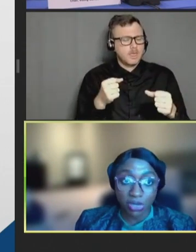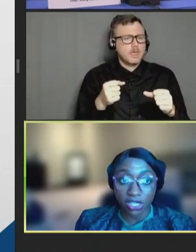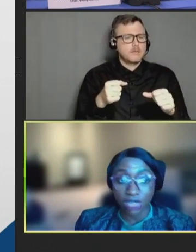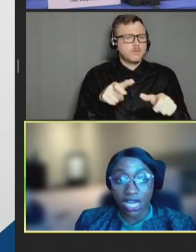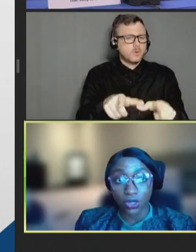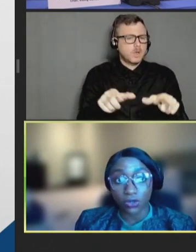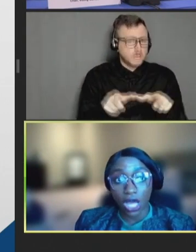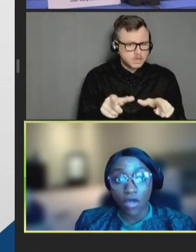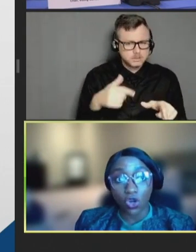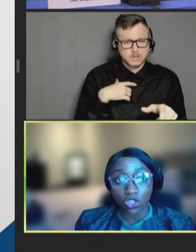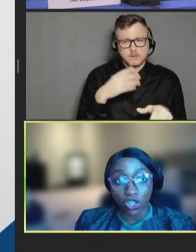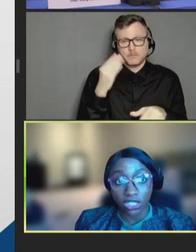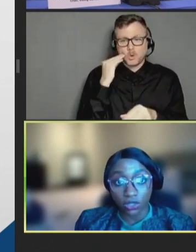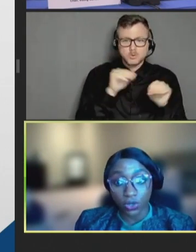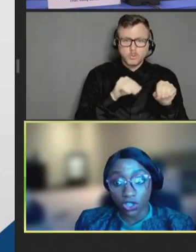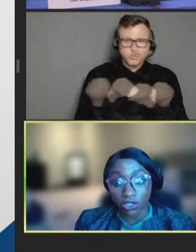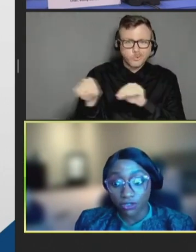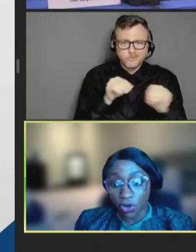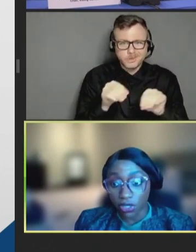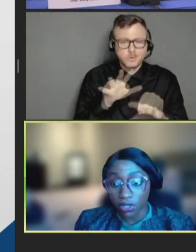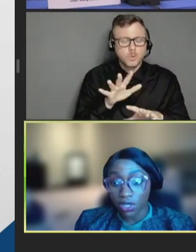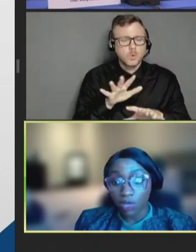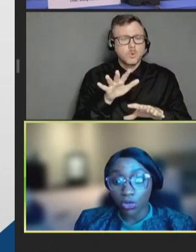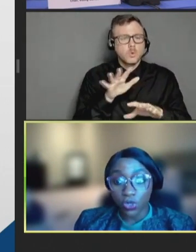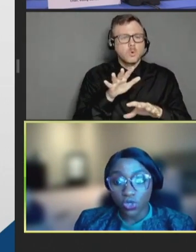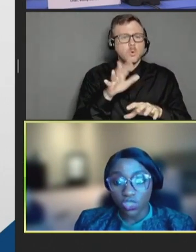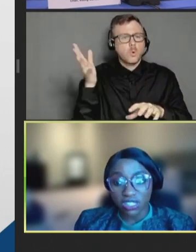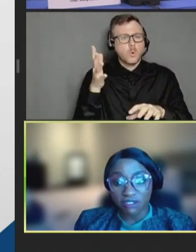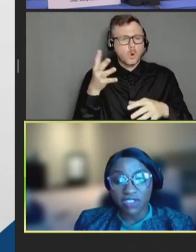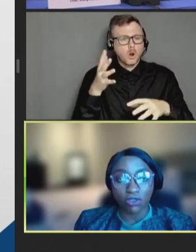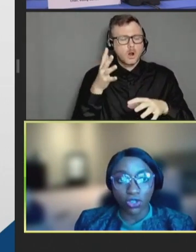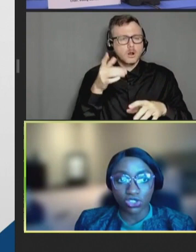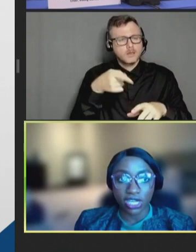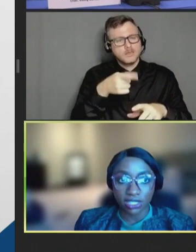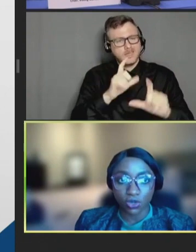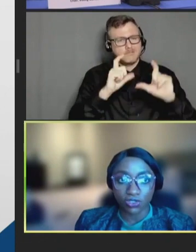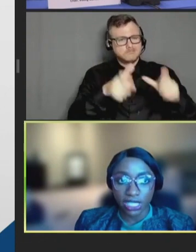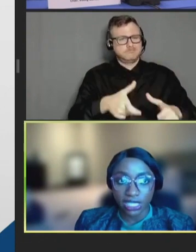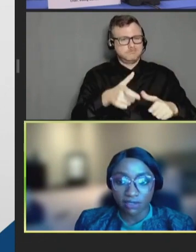depending on how long the lockdown was on for. But also, just the fear of contracting the COVID-19